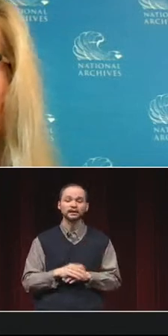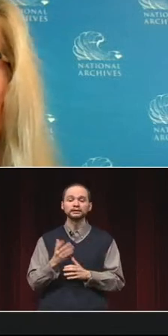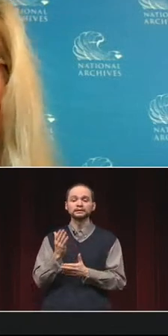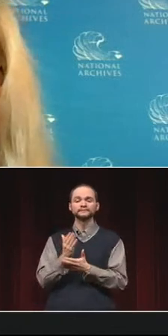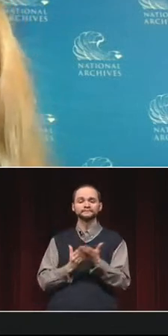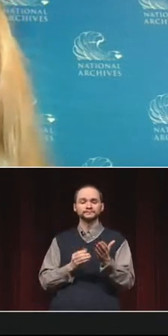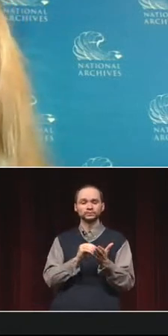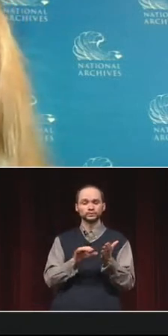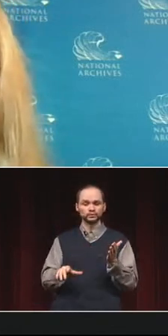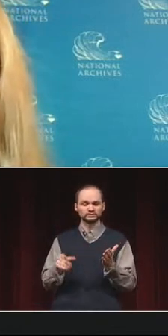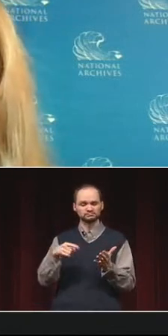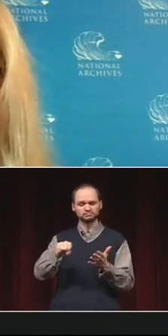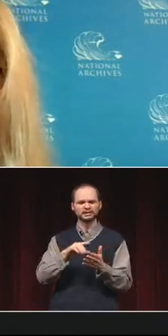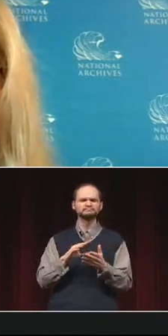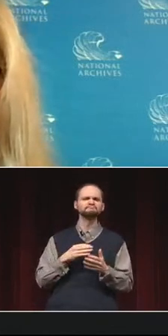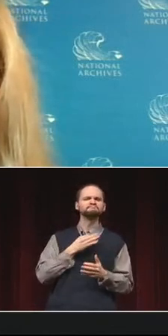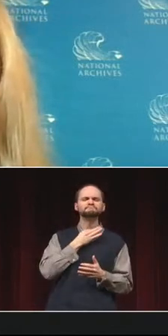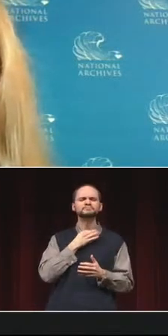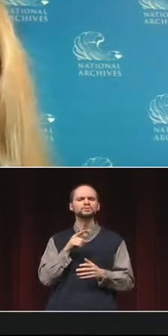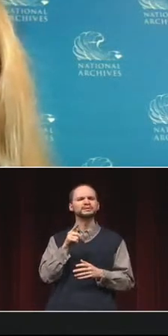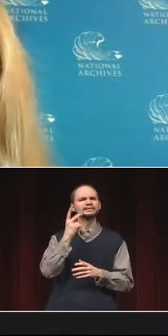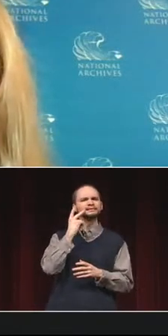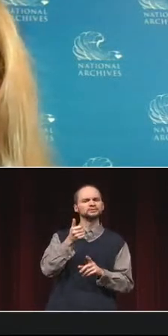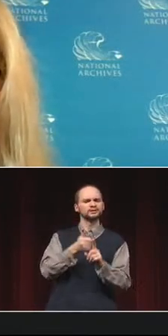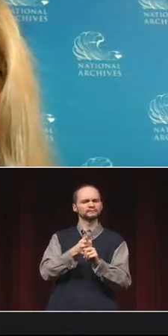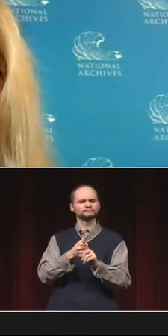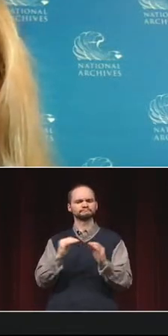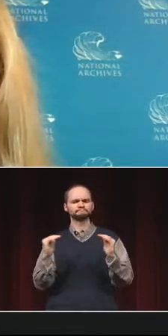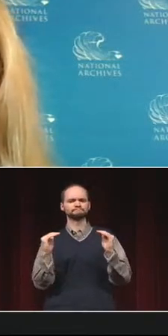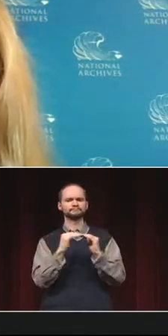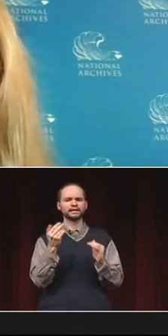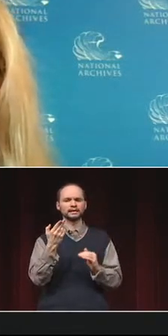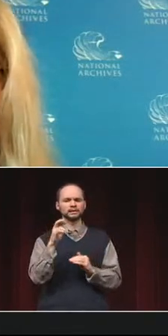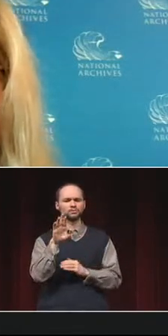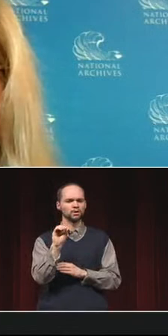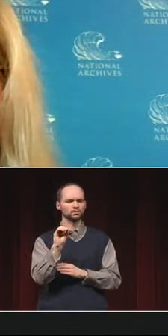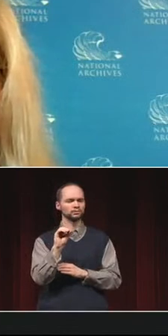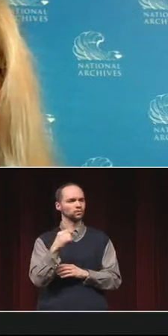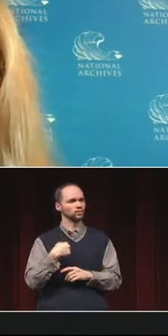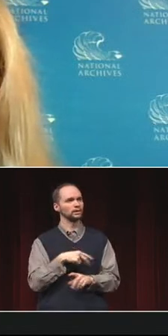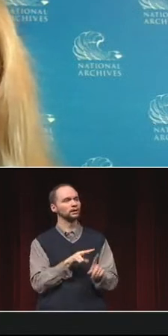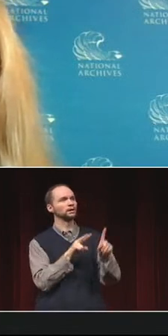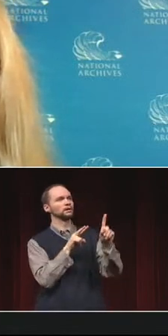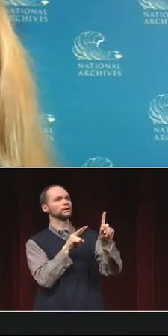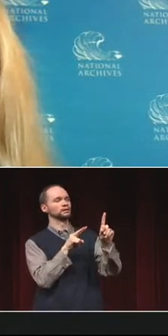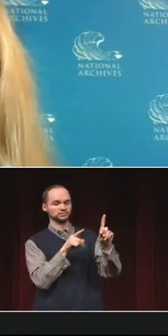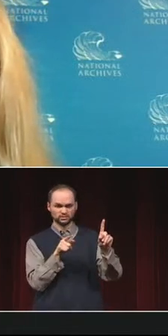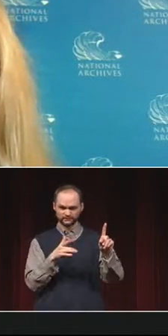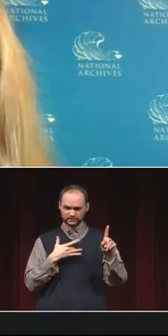We want to know if you see yourself as a hero as we do. And my students would like to know